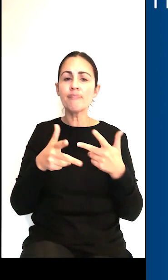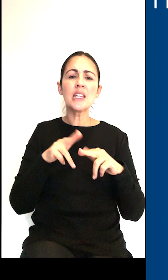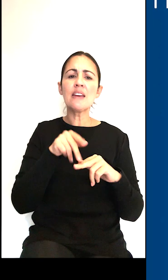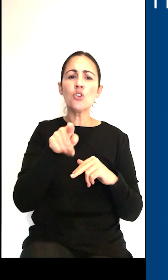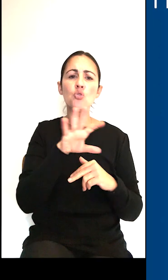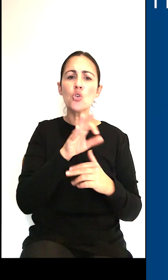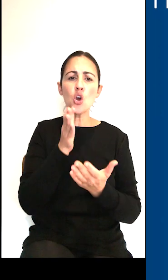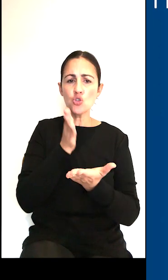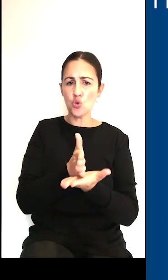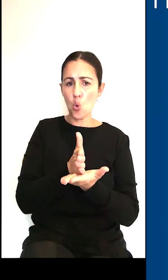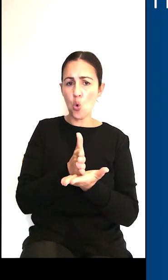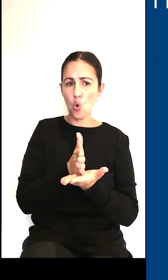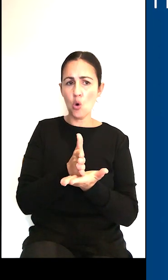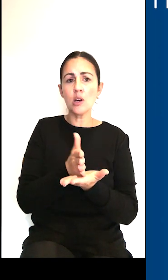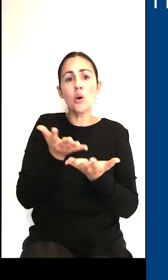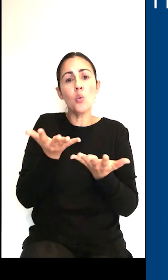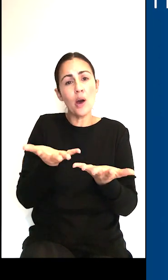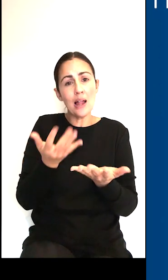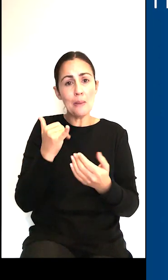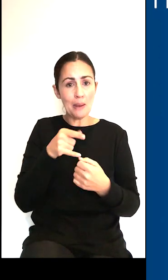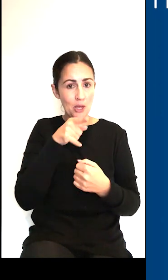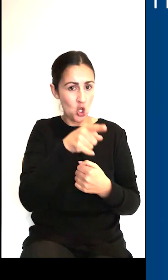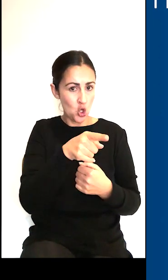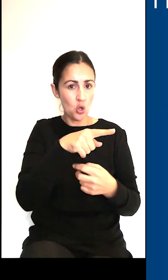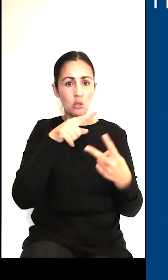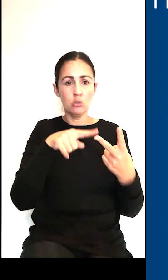chances are you and the person that you care for probably already have a My